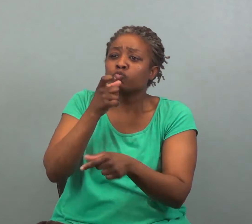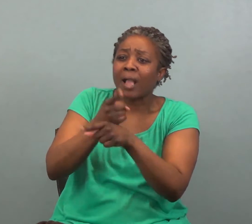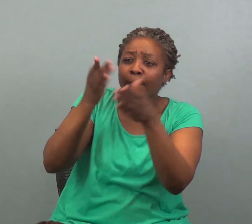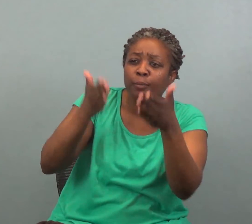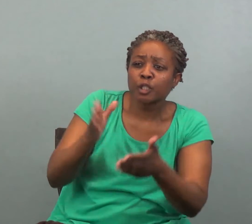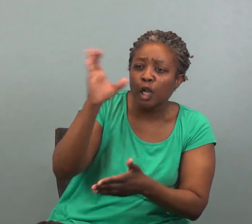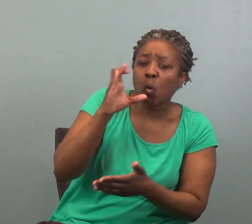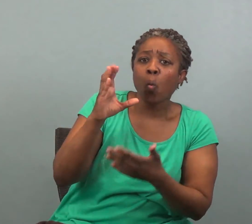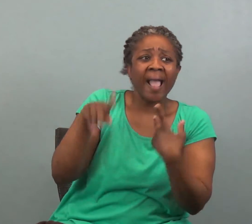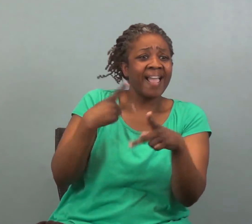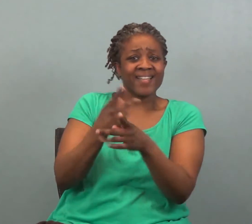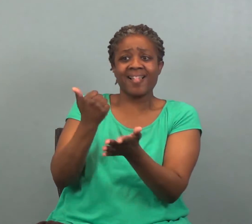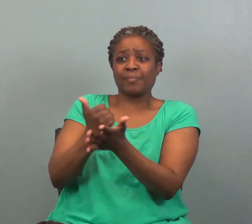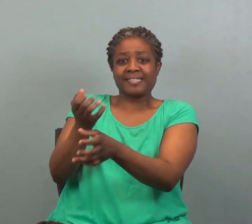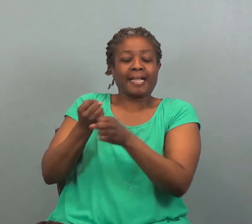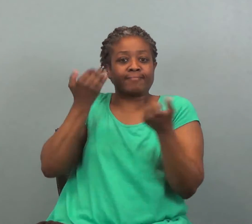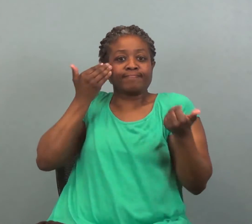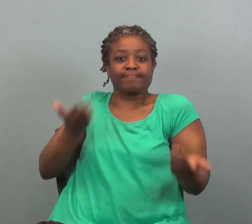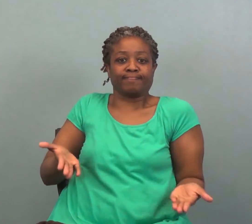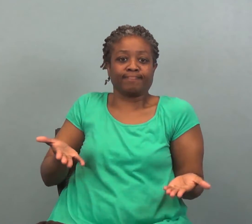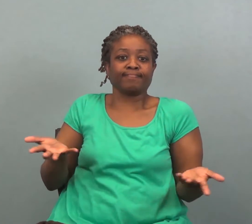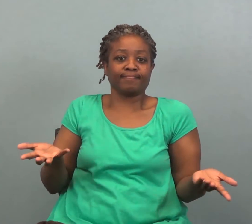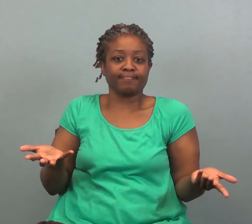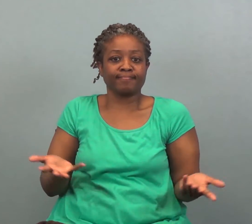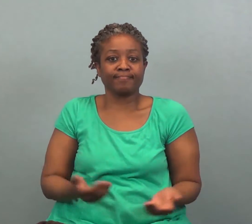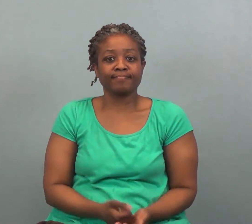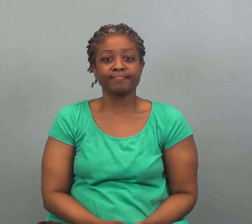Who can they turn to? What kind of support and help could they even get?